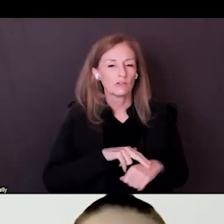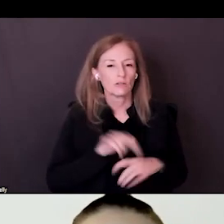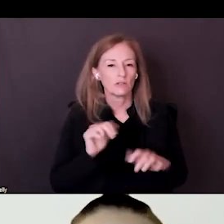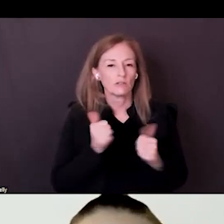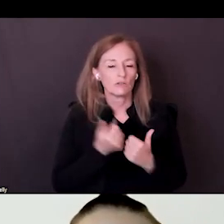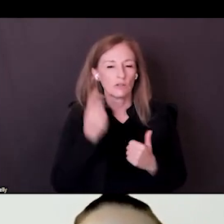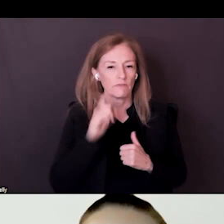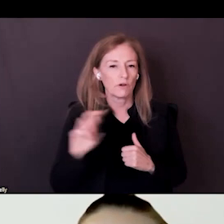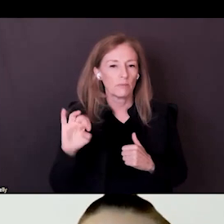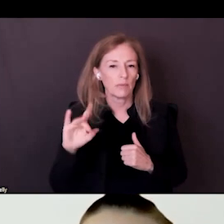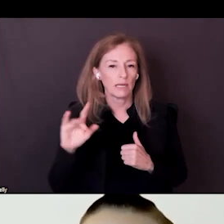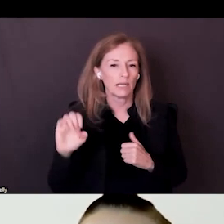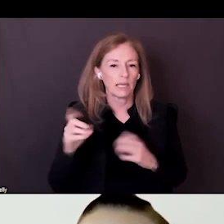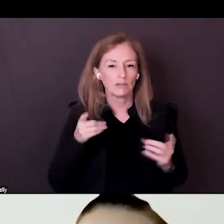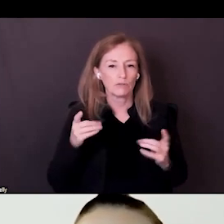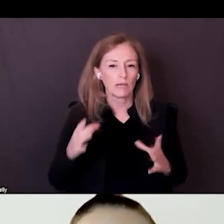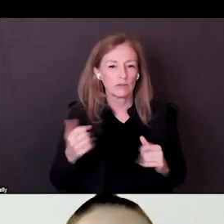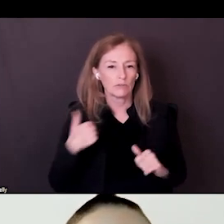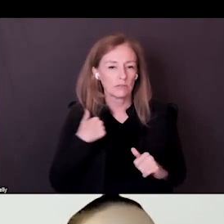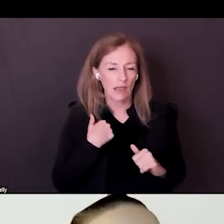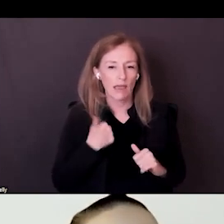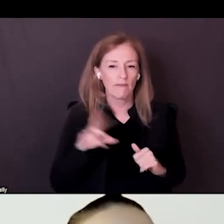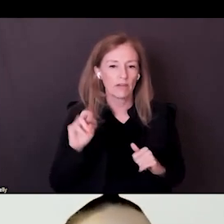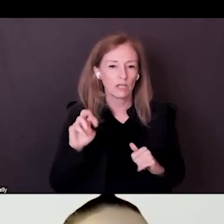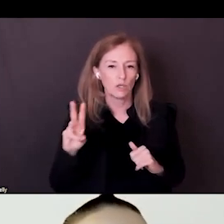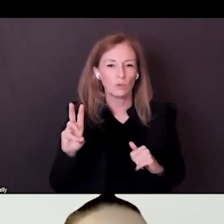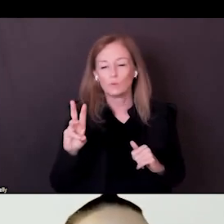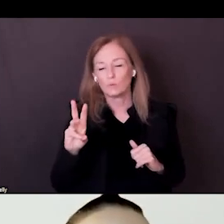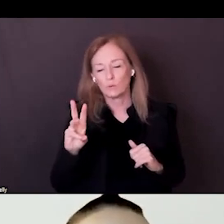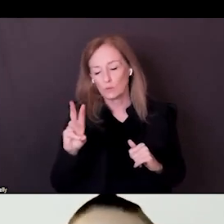ISSUE BRIEF ON THIS OPPORTUNE AS WELL AND I THINK KAISER FAMILY